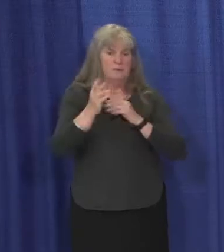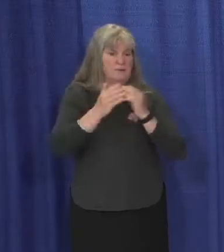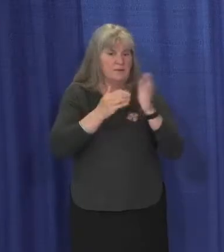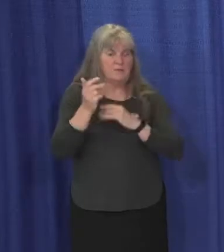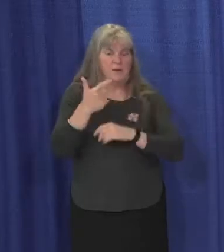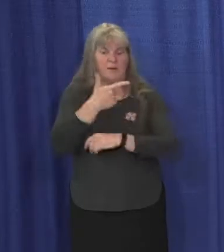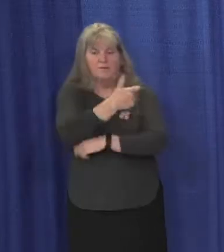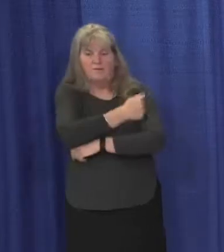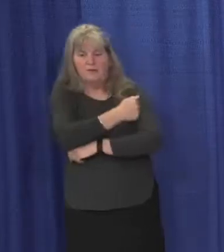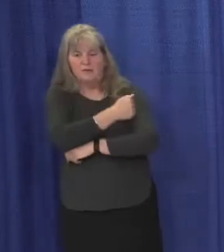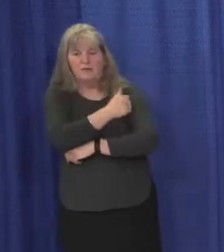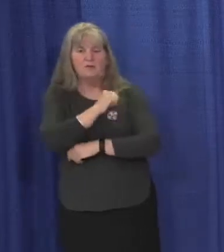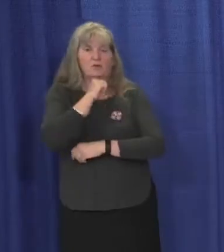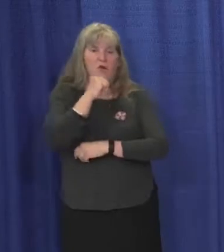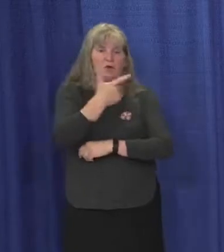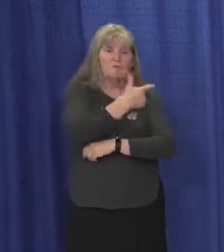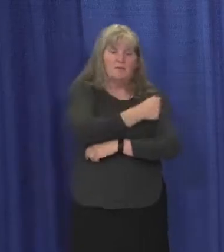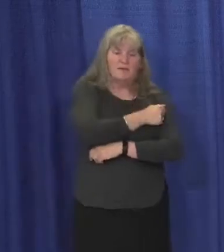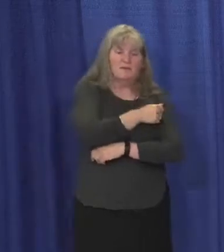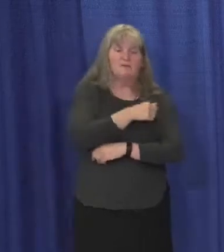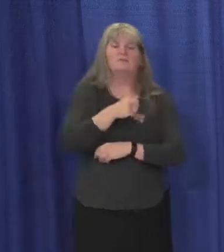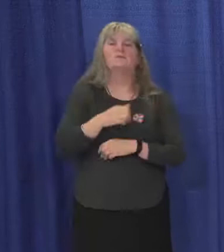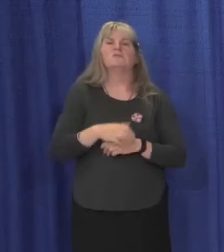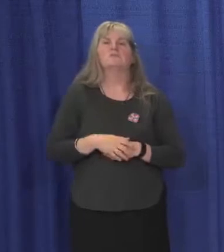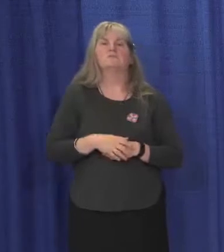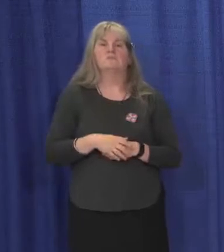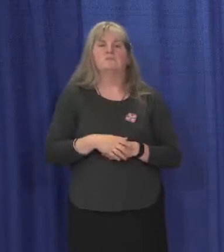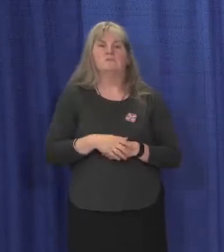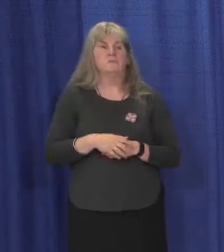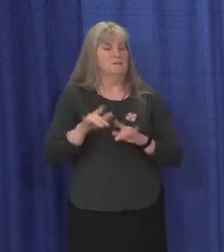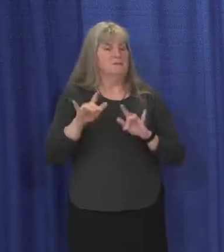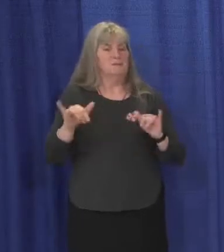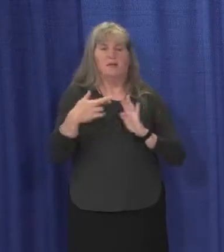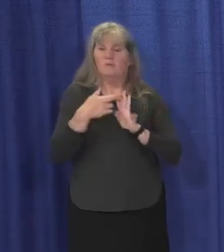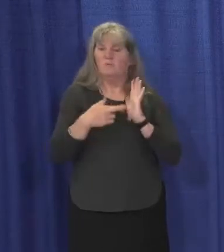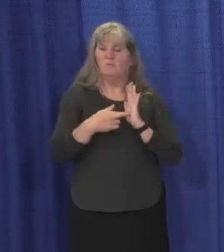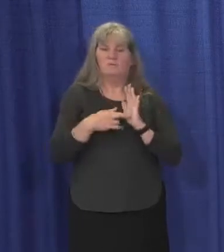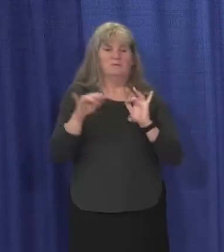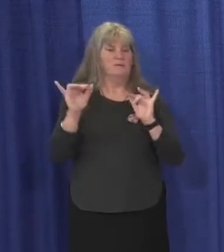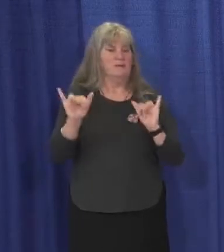vaccinated?